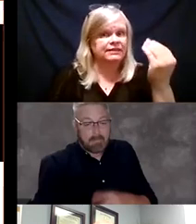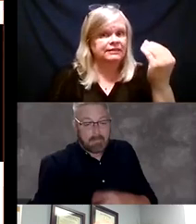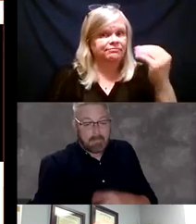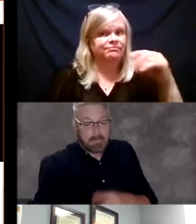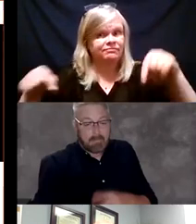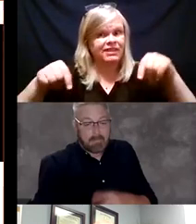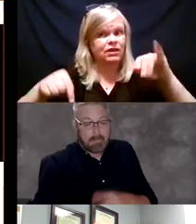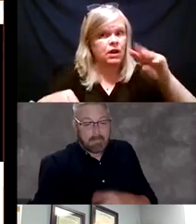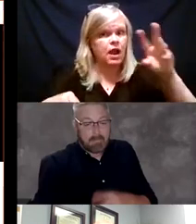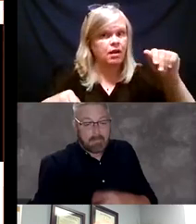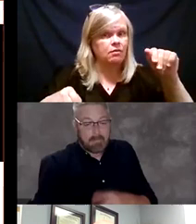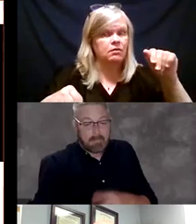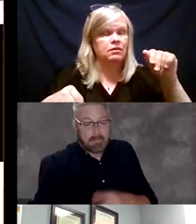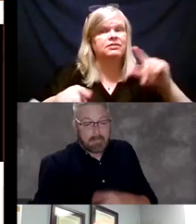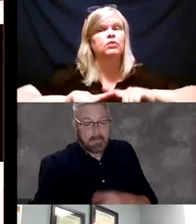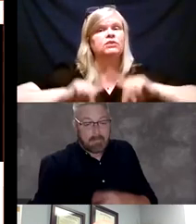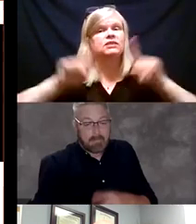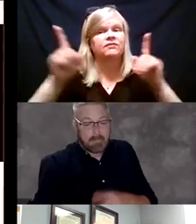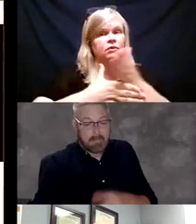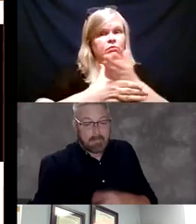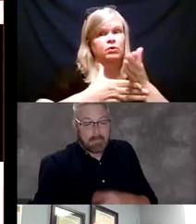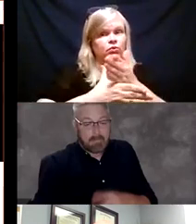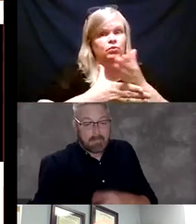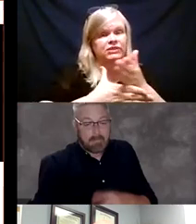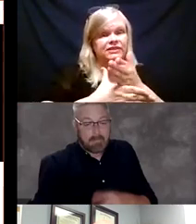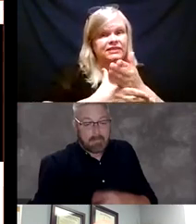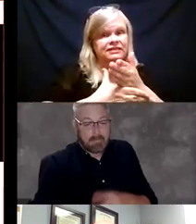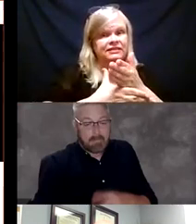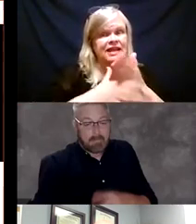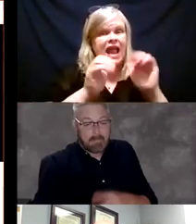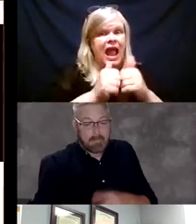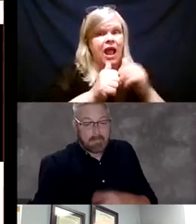SO THERE IS A DIFFERENCE BETWEEN HOW THE LAW WITH DEFINES A CHILD